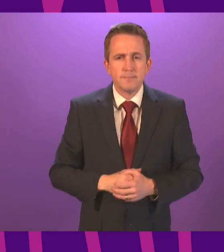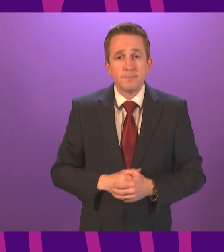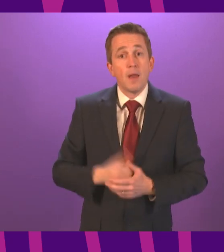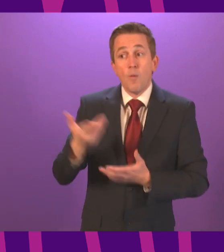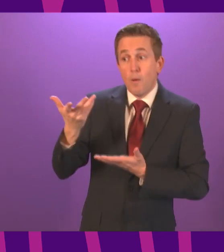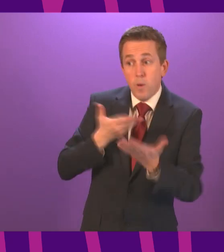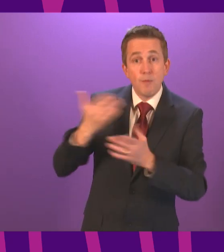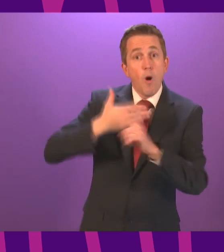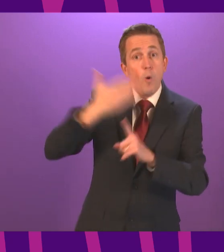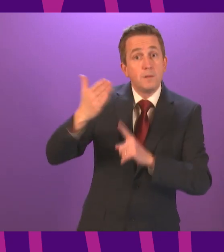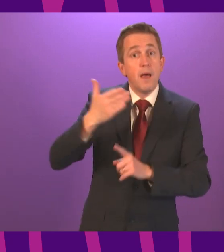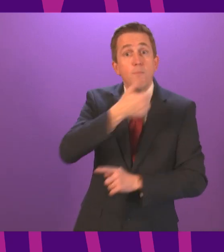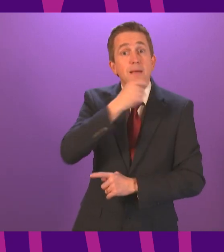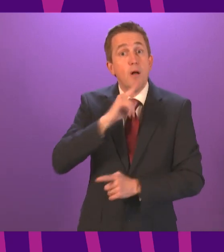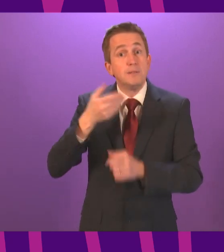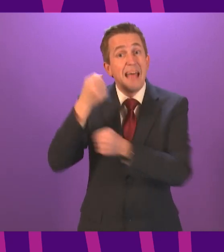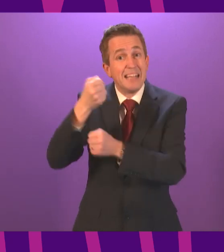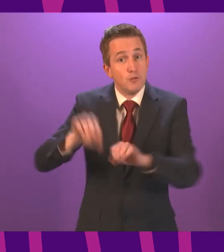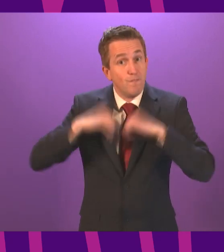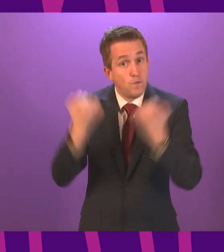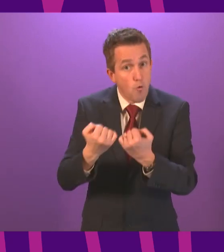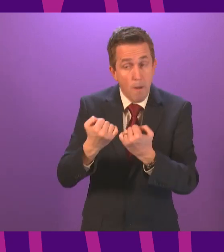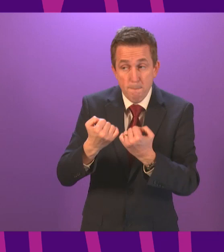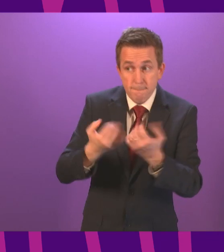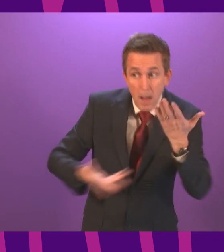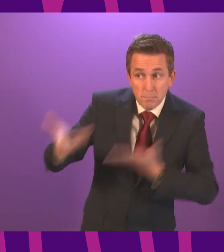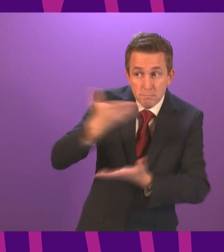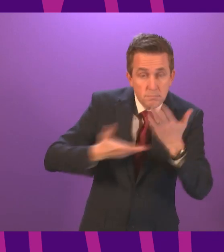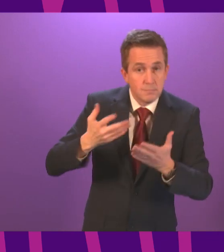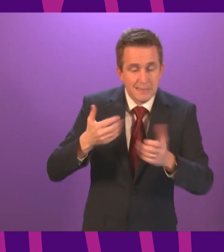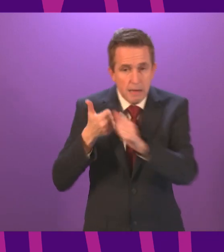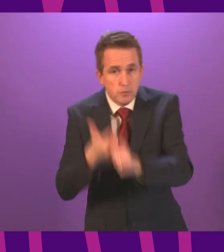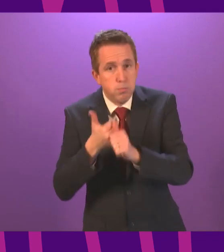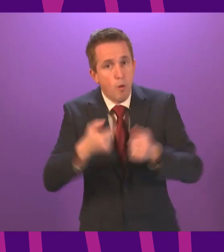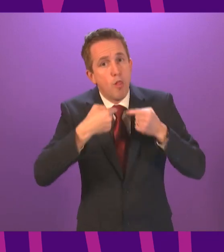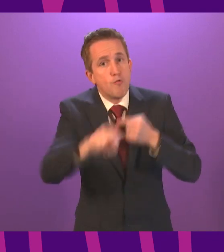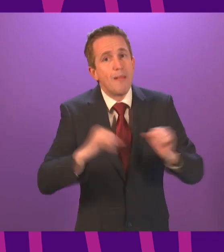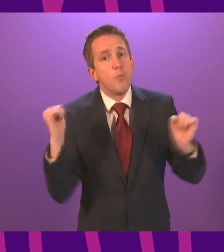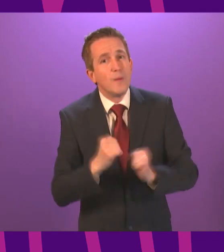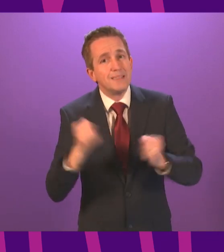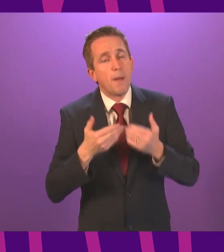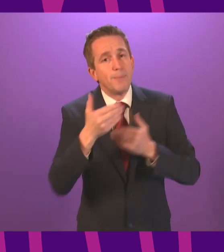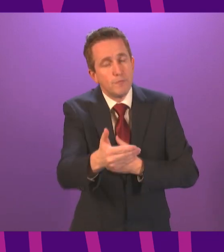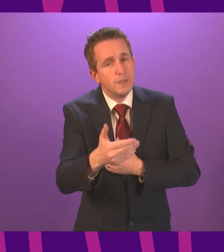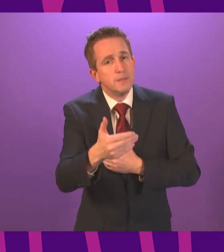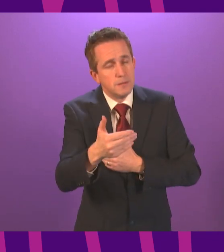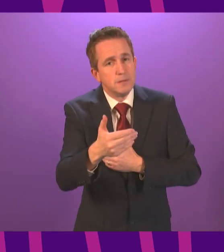to support older people over the winter. That includes, of course, the Christmas period.